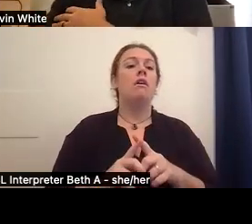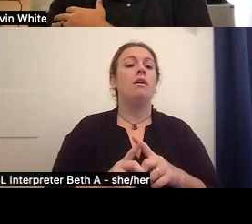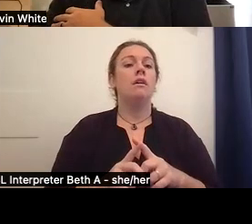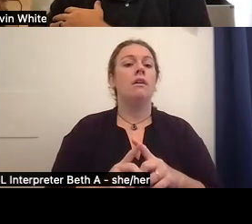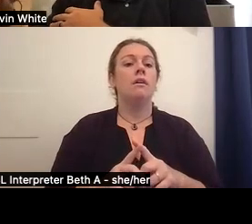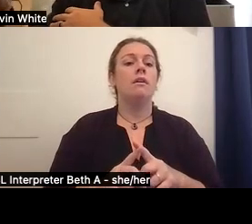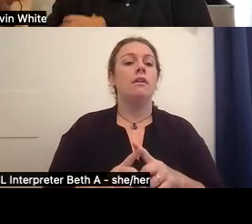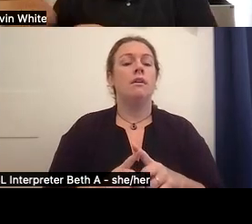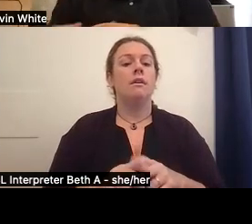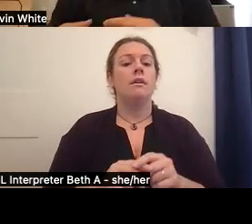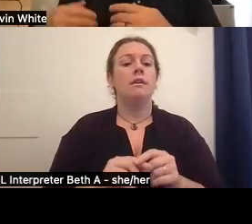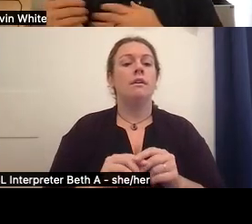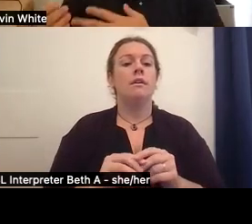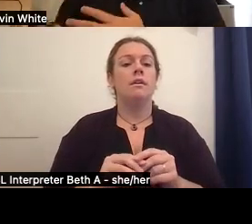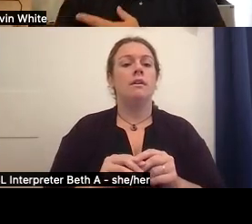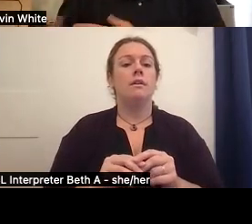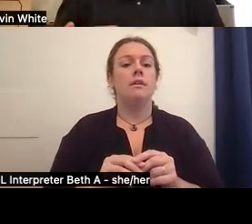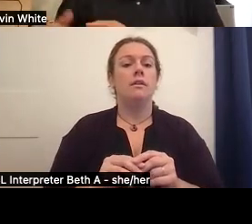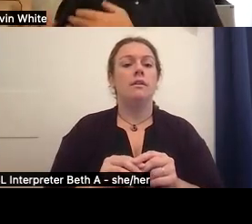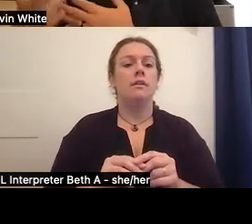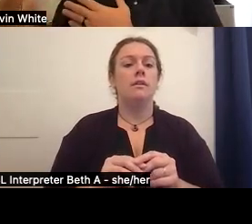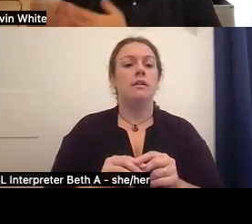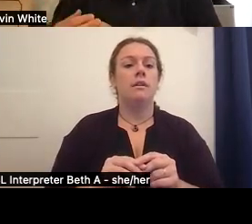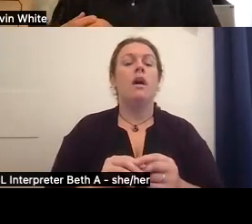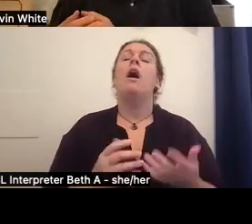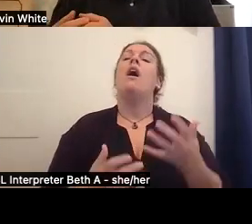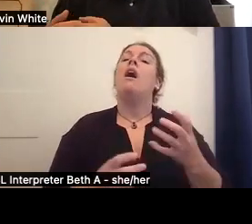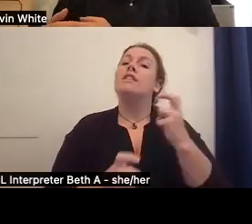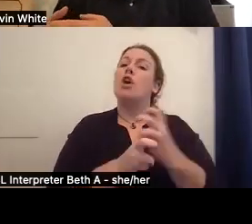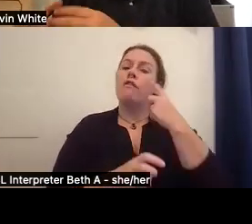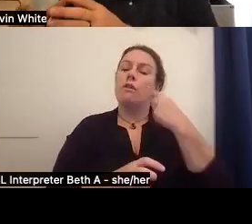of the cultures are. Which is problematic for me because then we get into this notion that